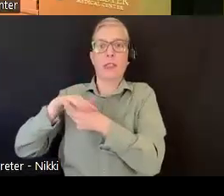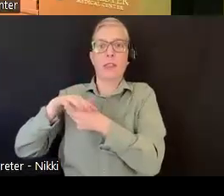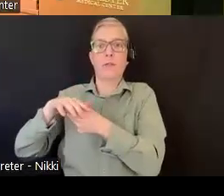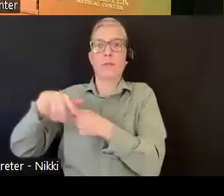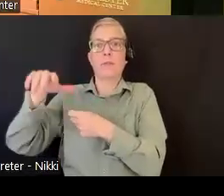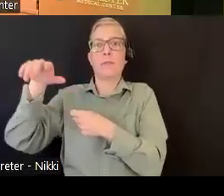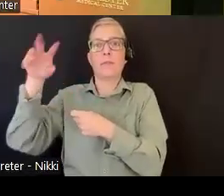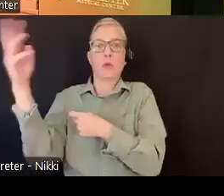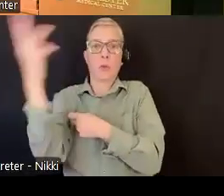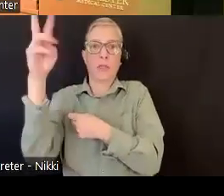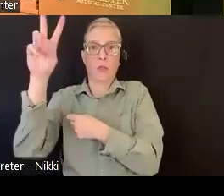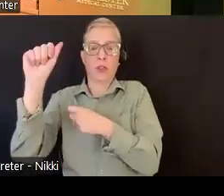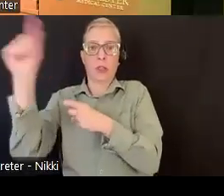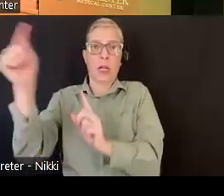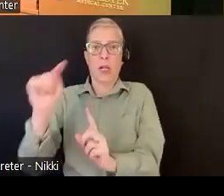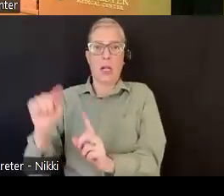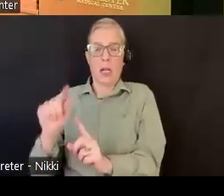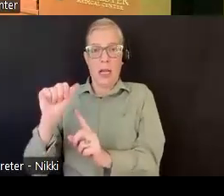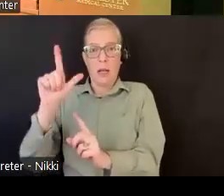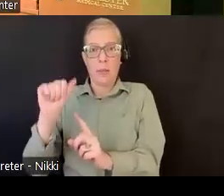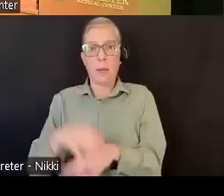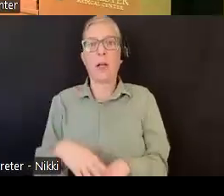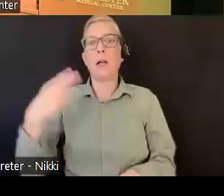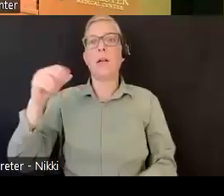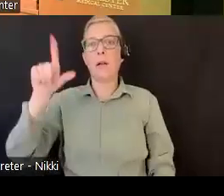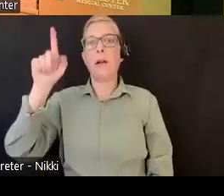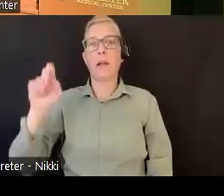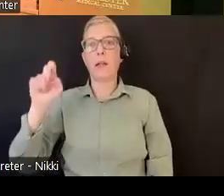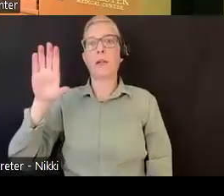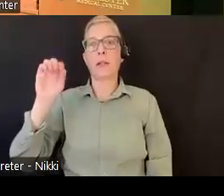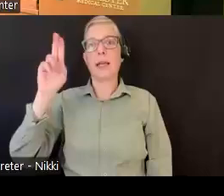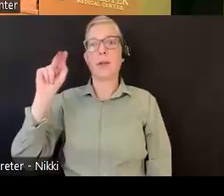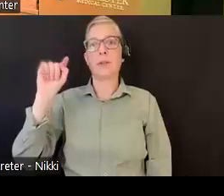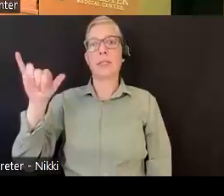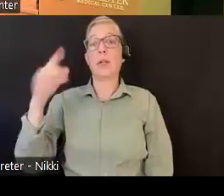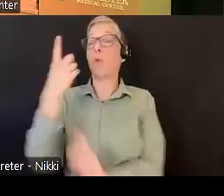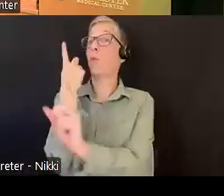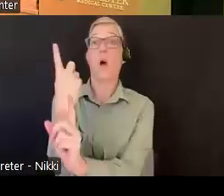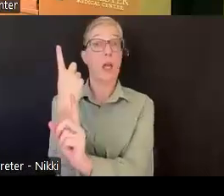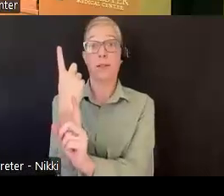was the only uh bright spot county um in terms of health outcomes and sort of I think they looked